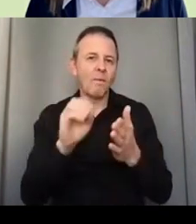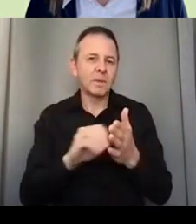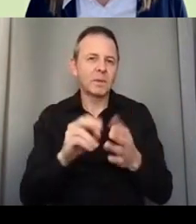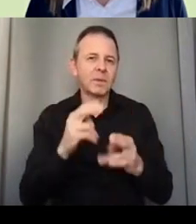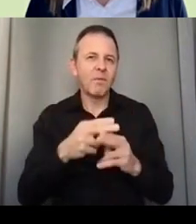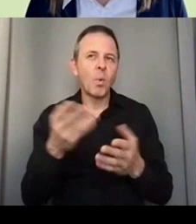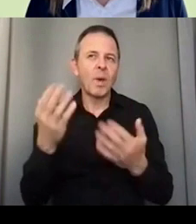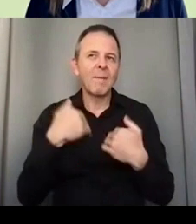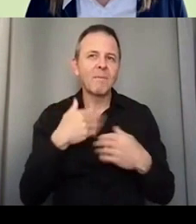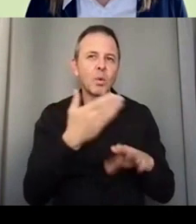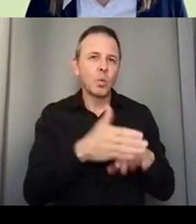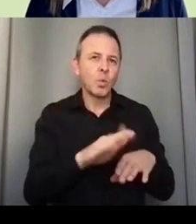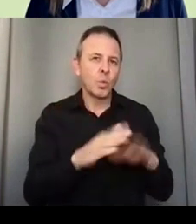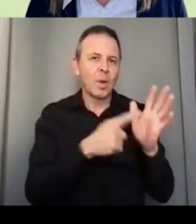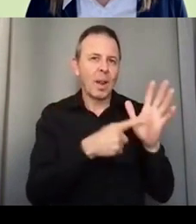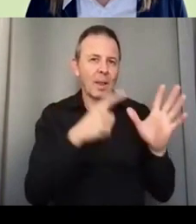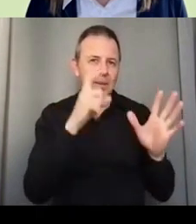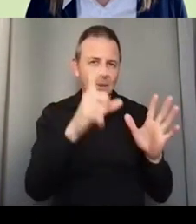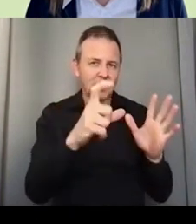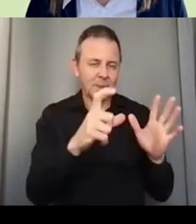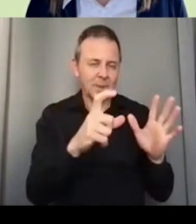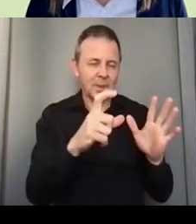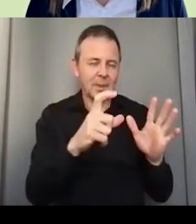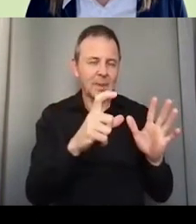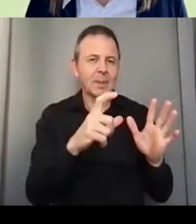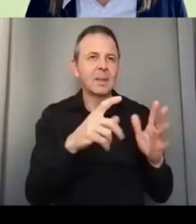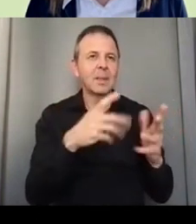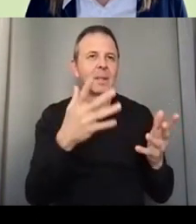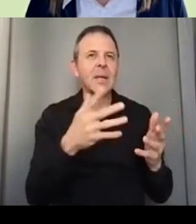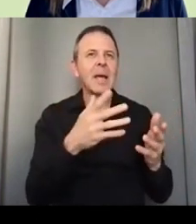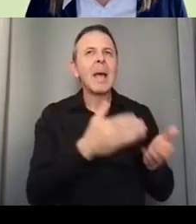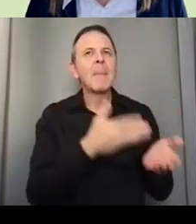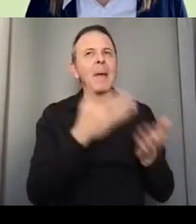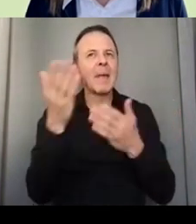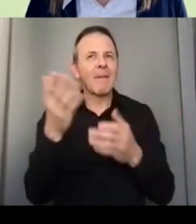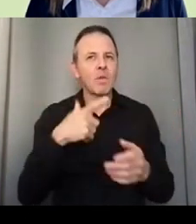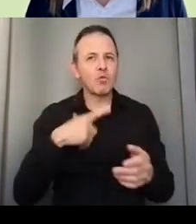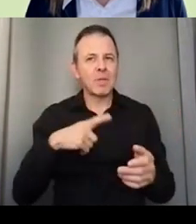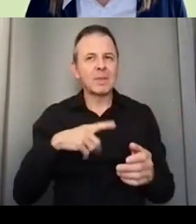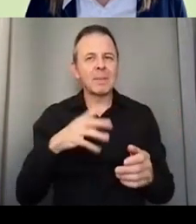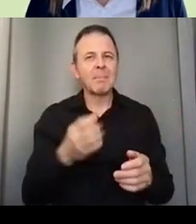provider backing this up with your reasons does help so maybe there's a